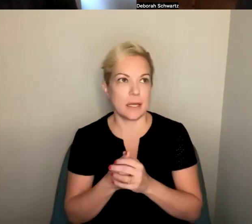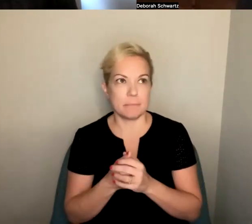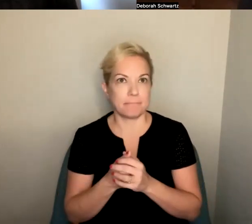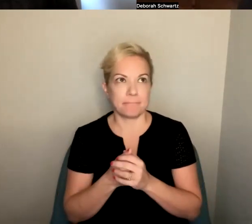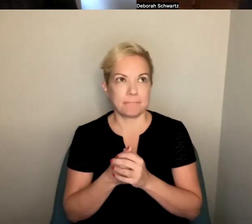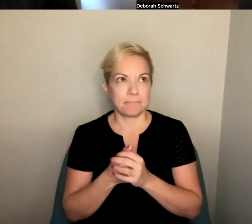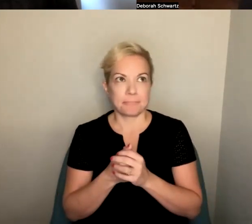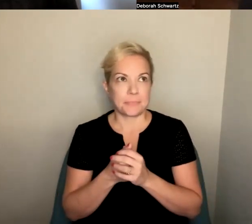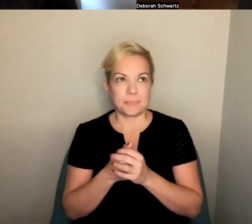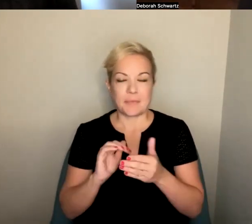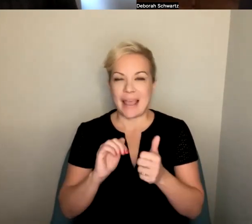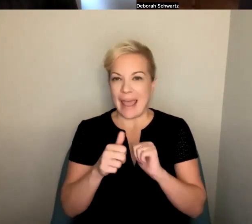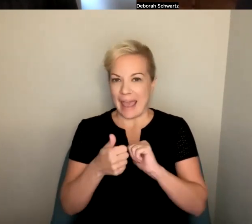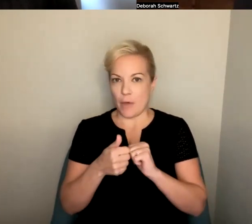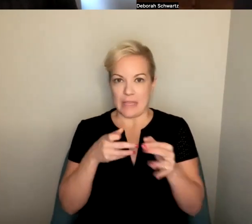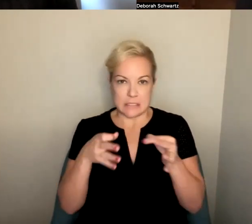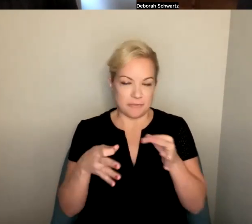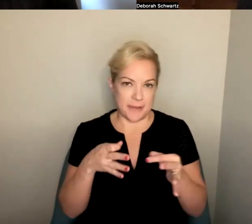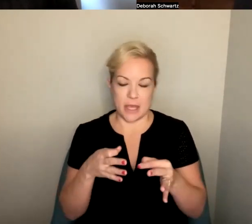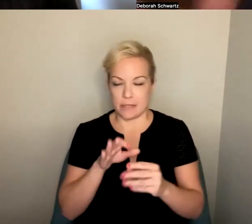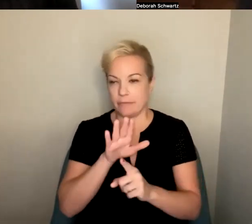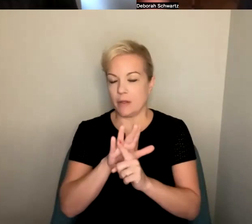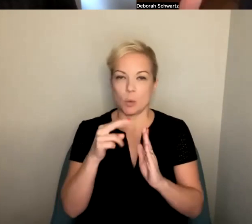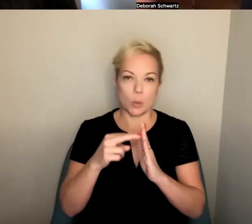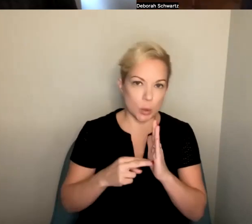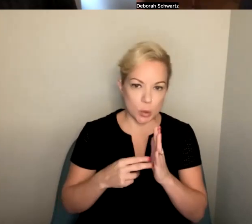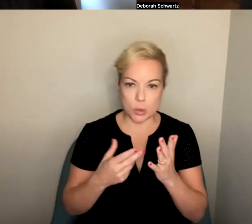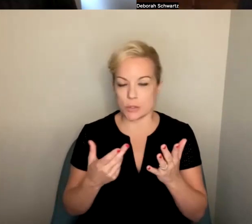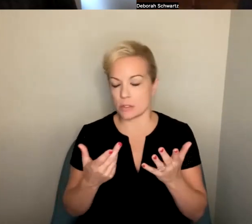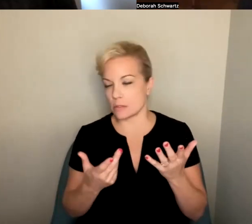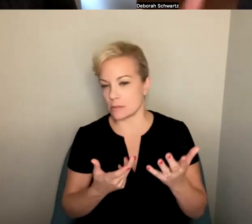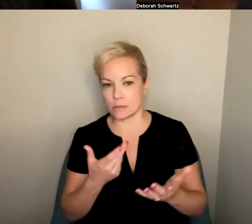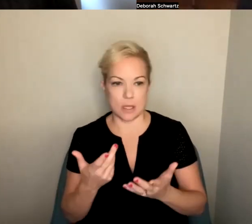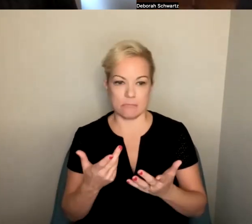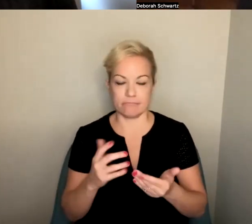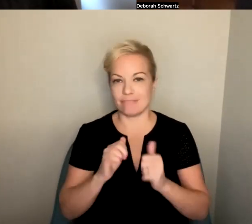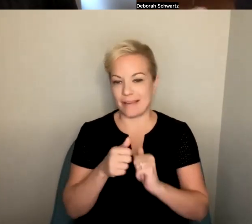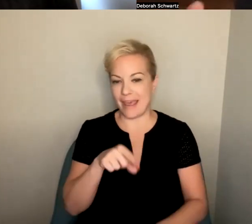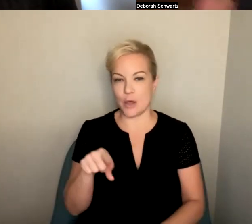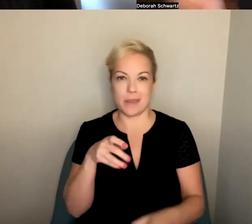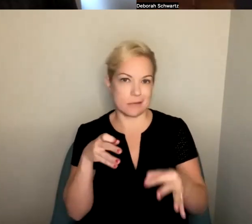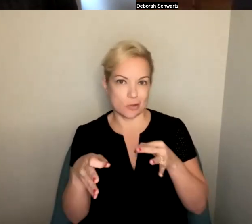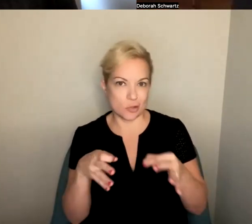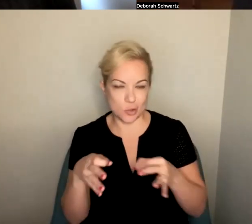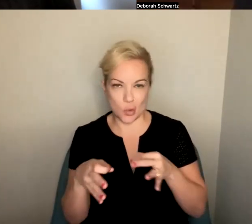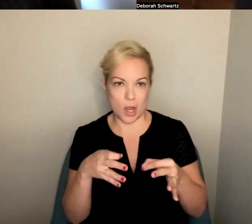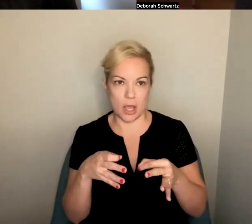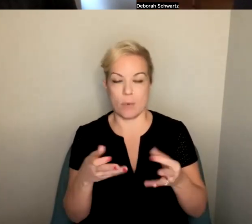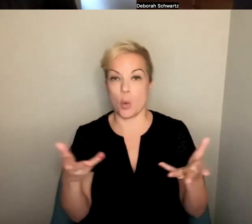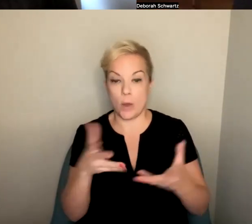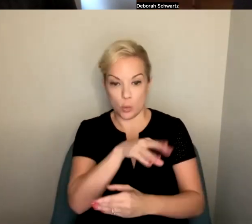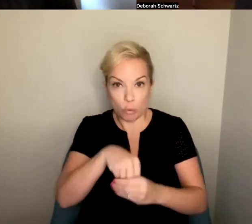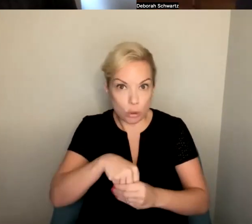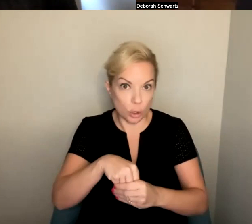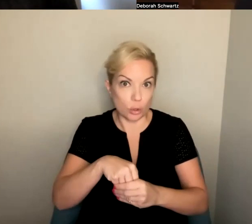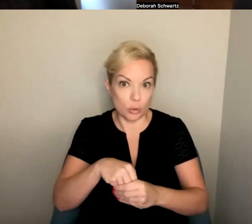its terms in defining, you know, and even sort of describing what's covered by by these laws